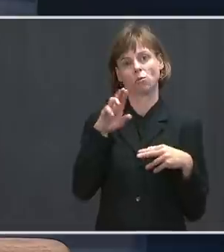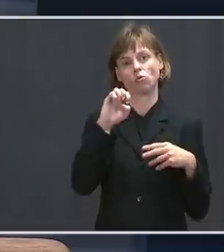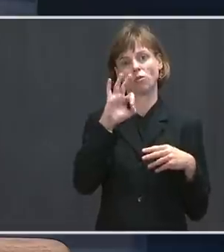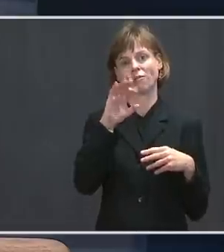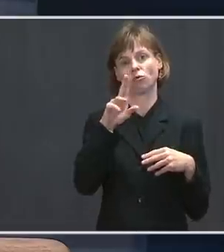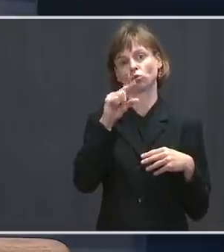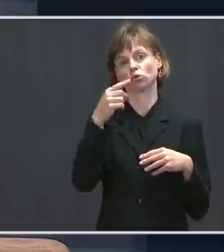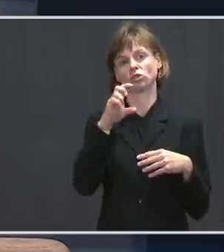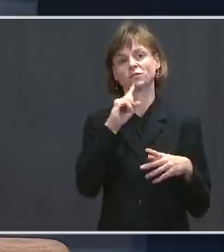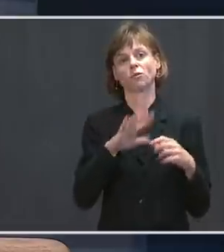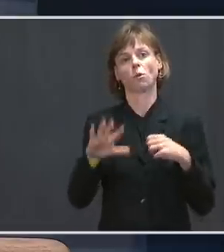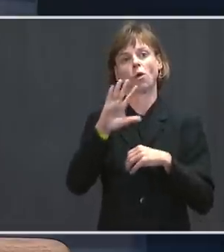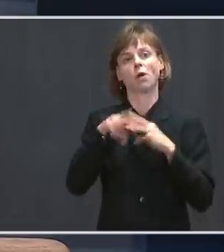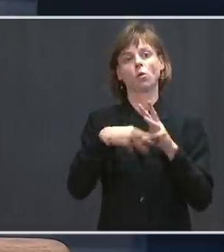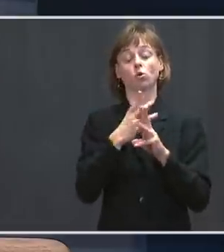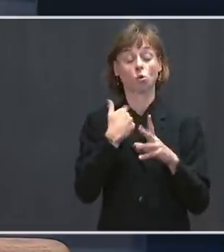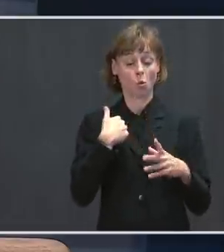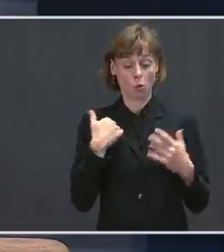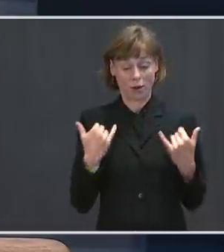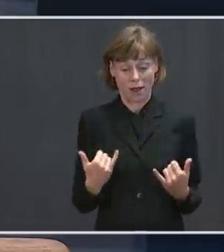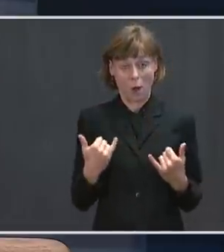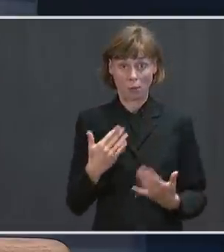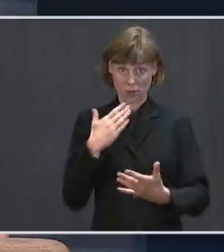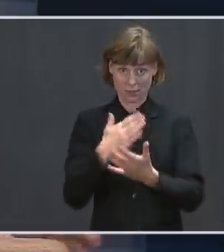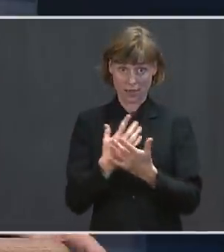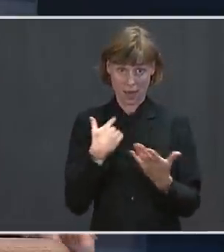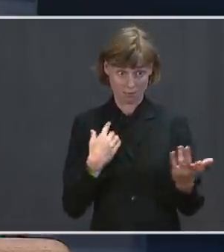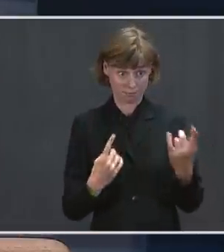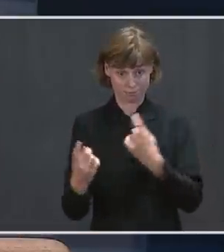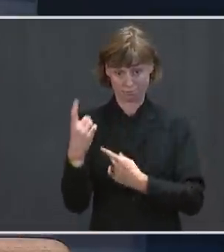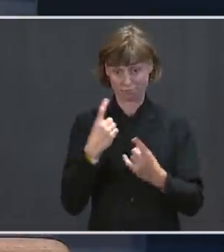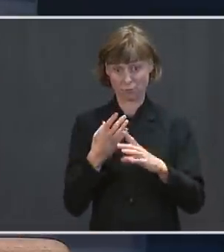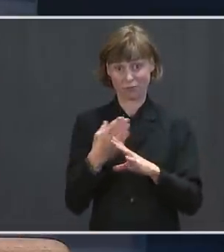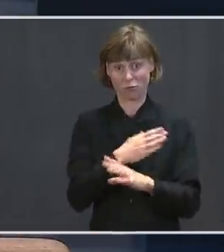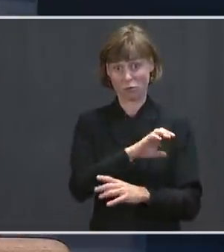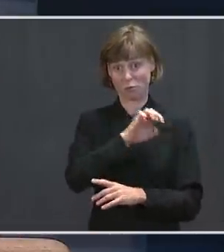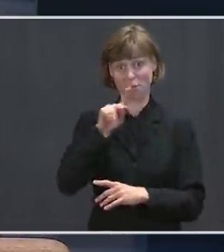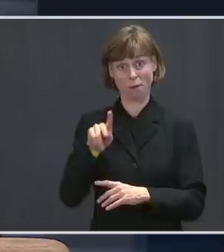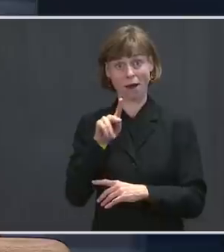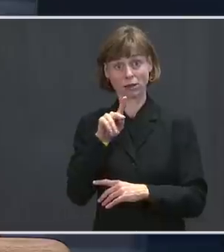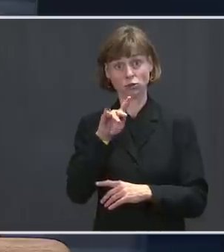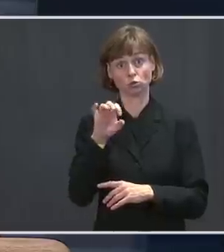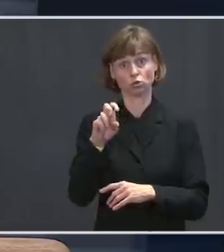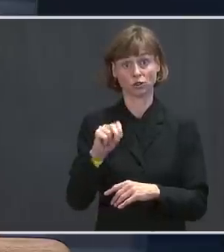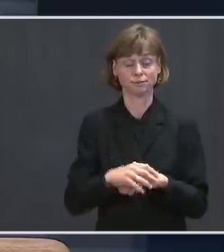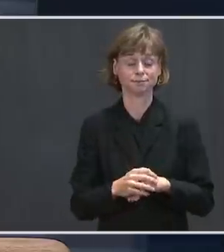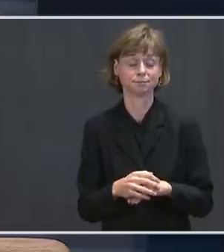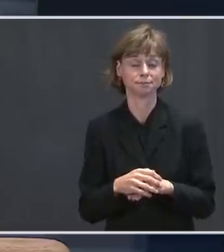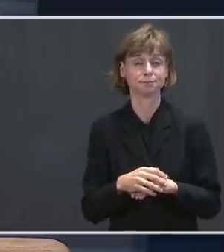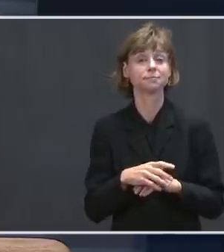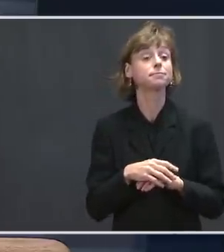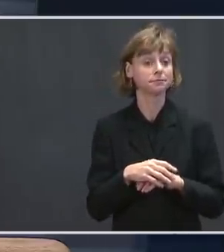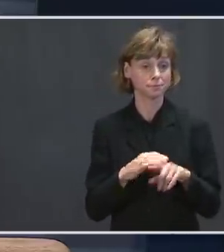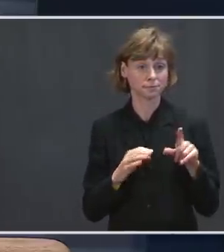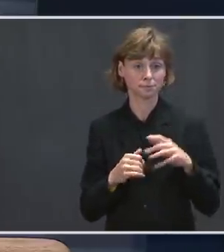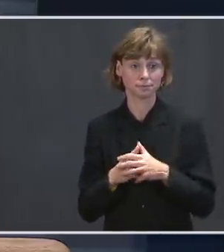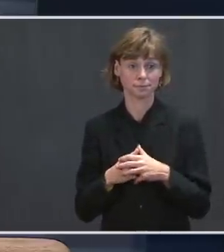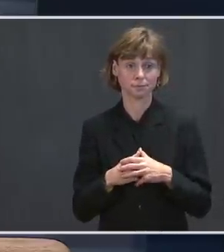So, let me stop there and I'd be happy to take a few questions before turning the podium back over to Jen. Yeah.